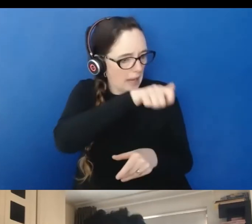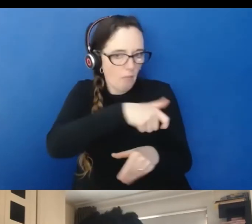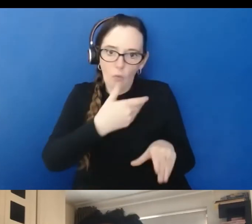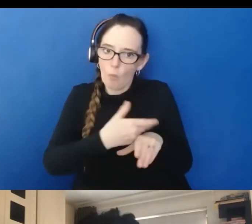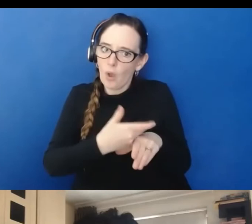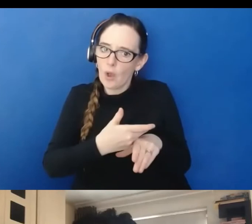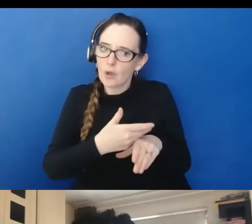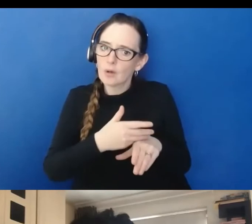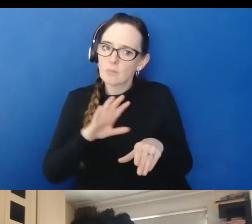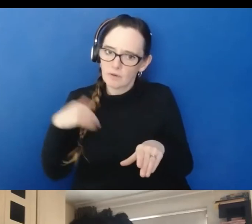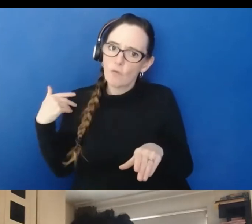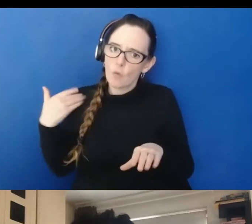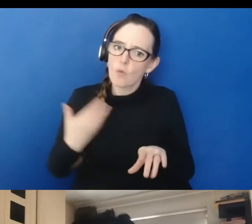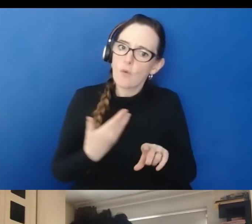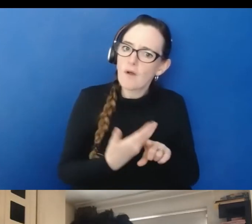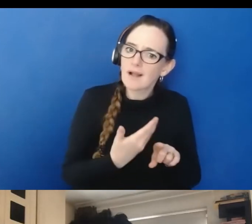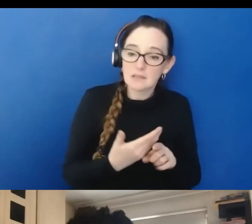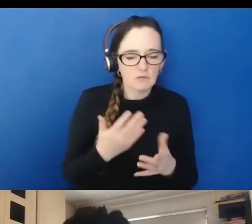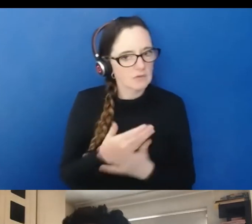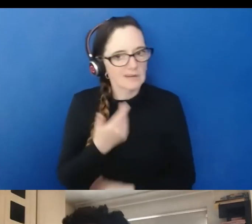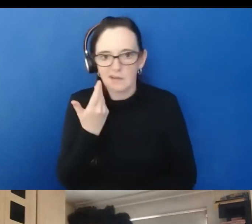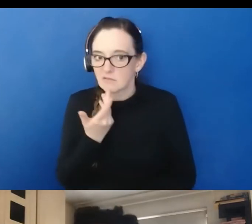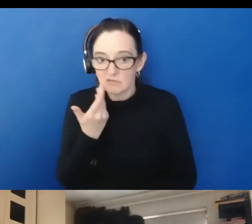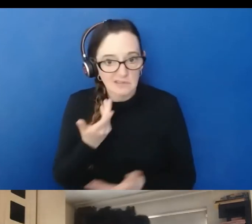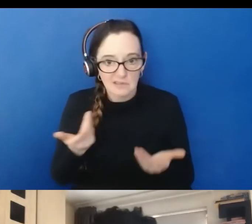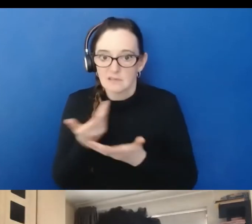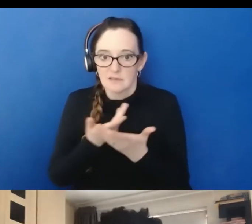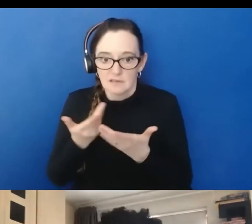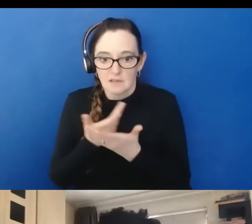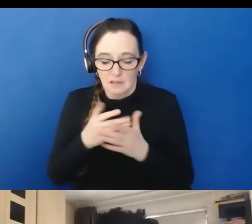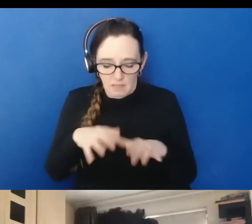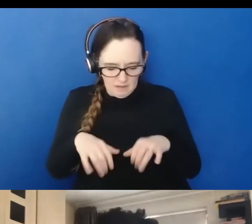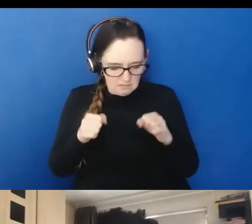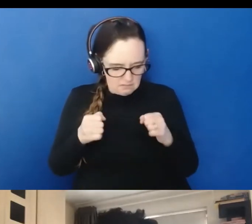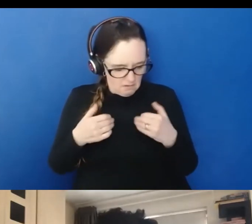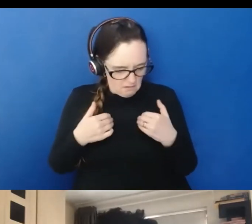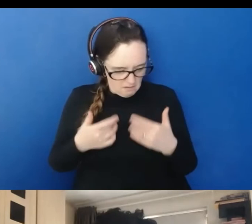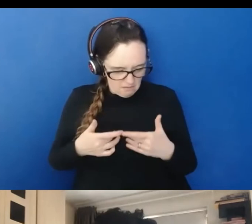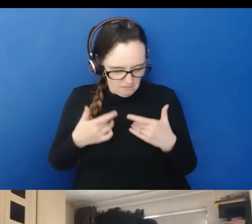That s our daily conversation and in the beginning, we thought we re going to,